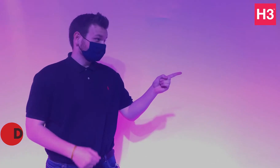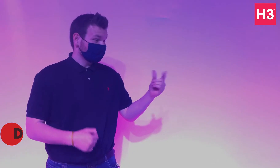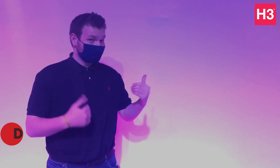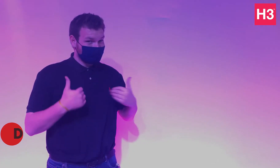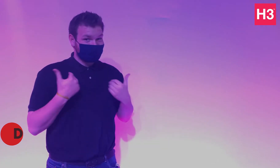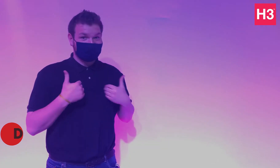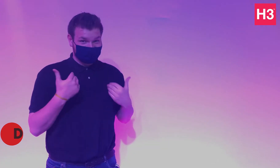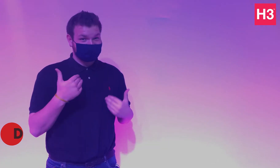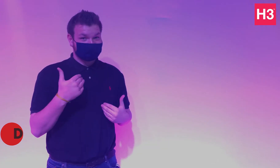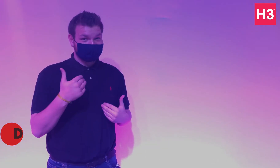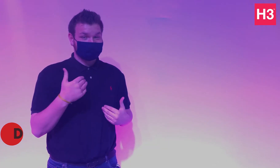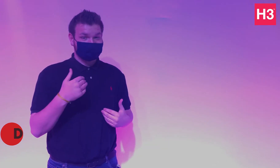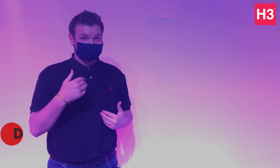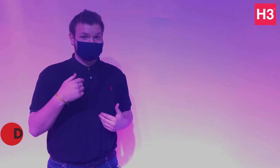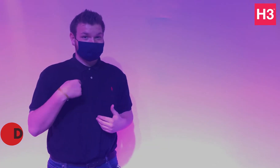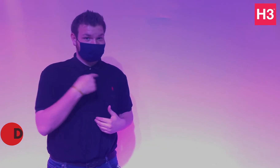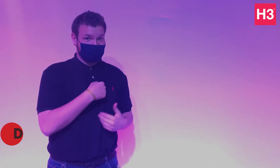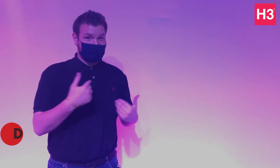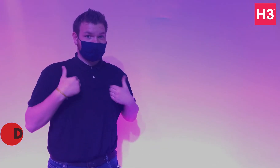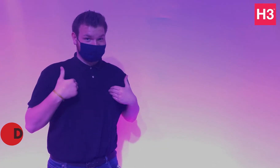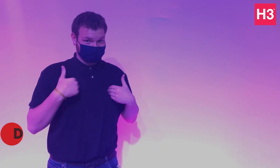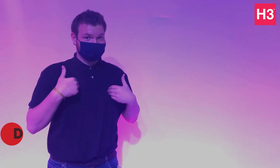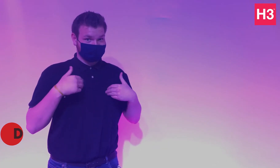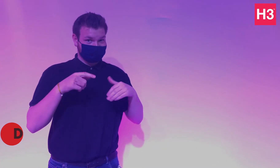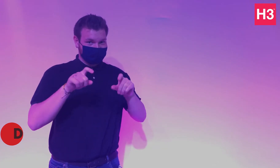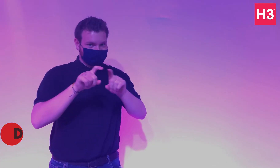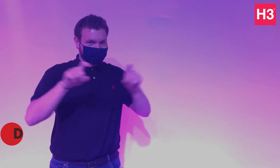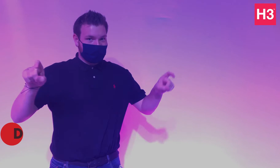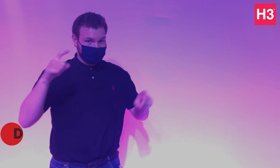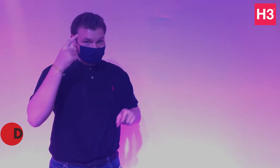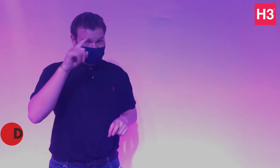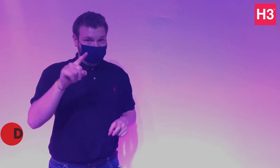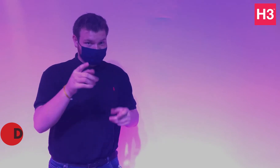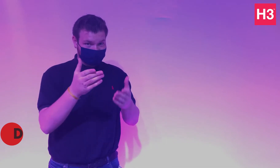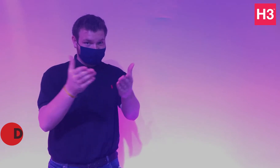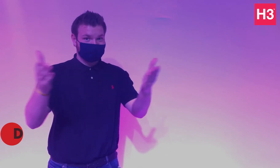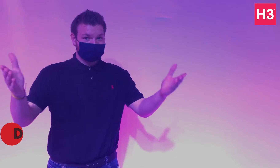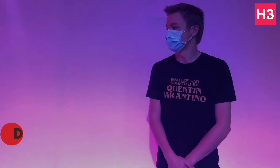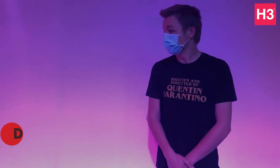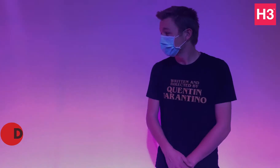Deaf Youth, we have a survey for you!